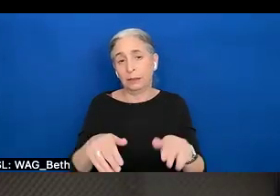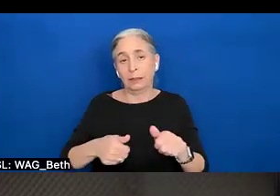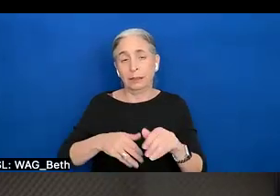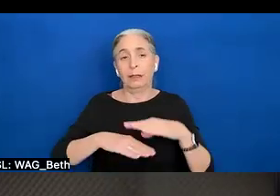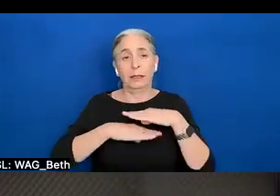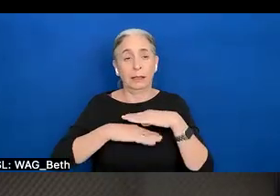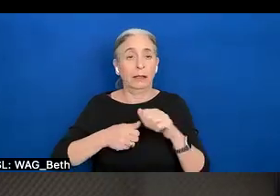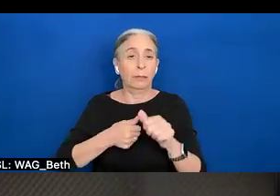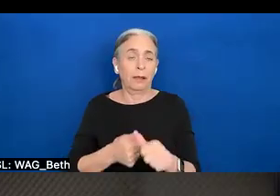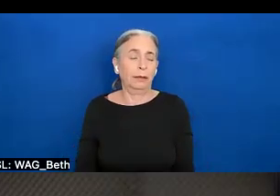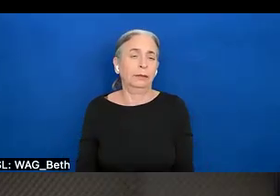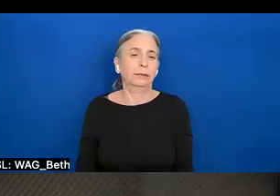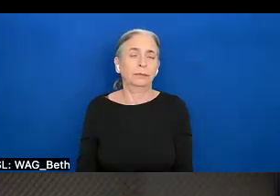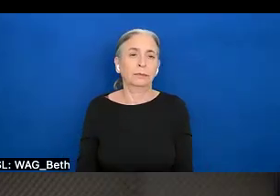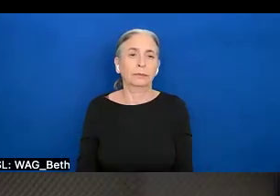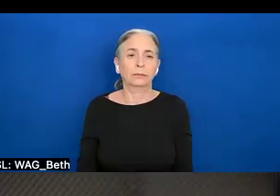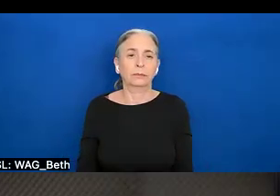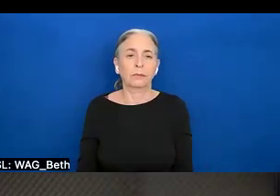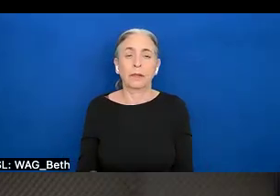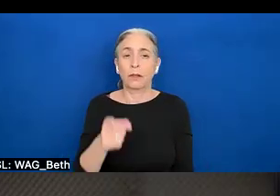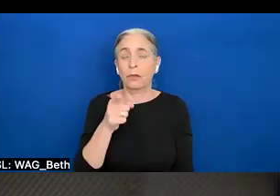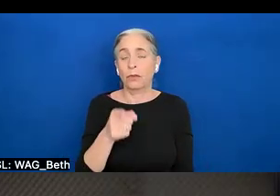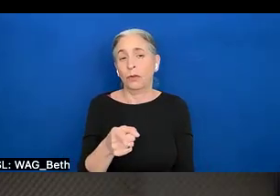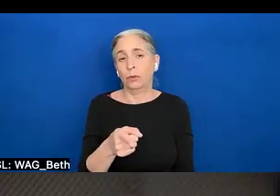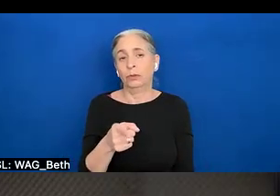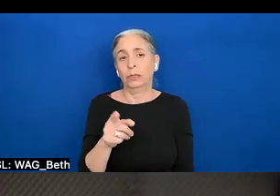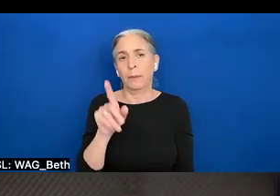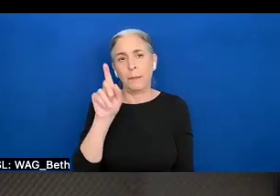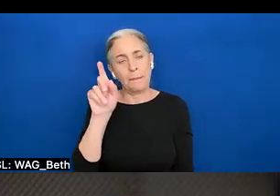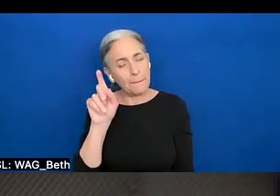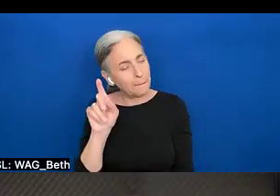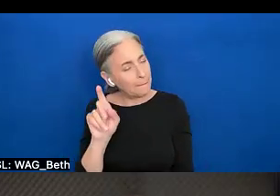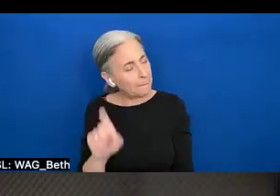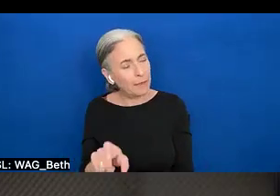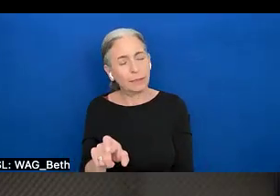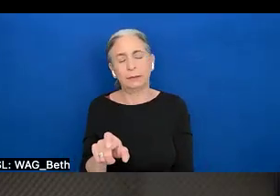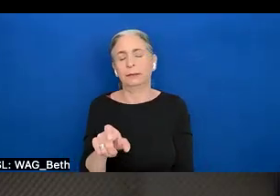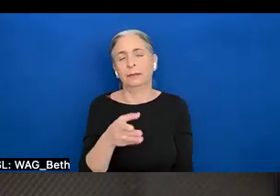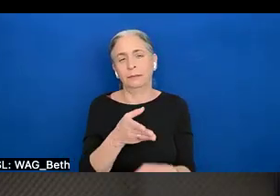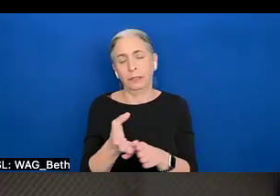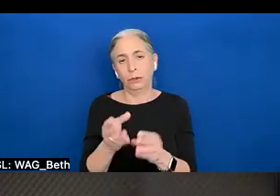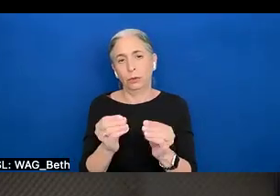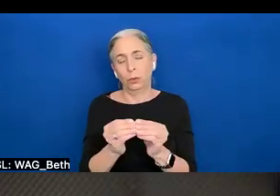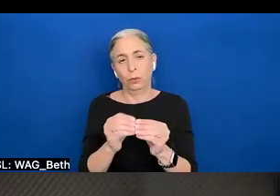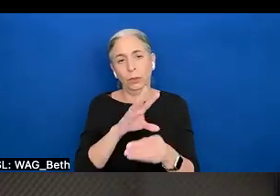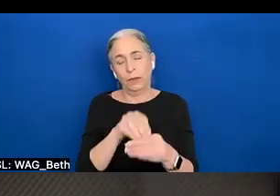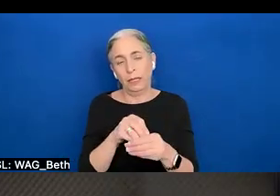accessibility compliance. Those fields are mandatory in accessible standards,